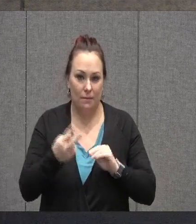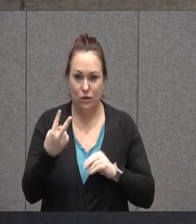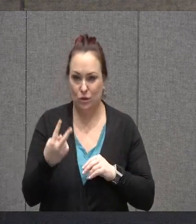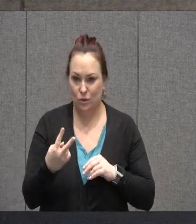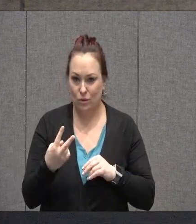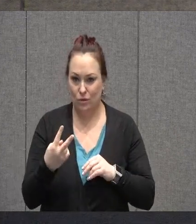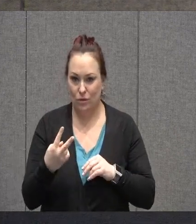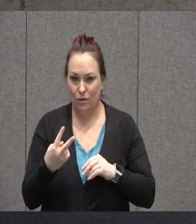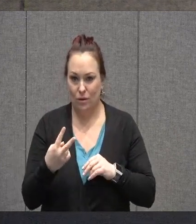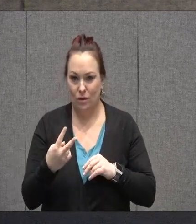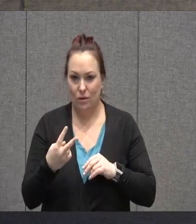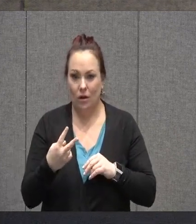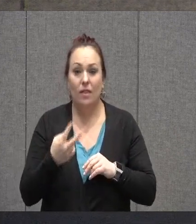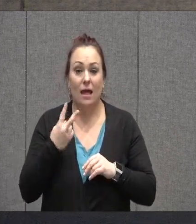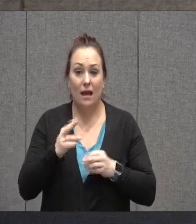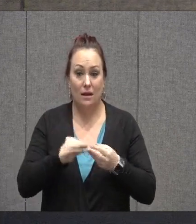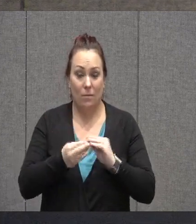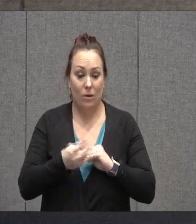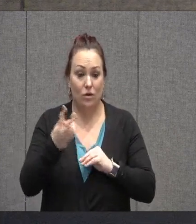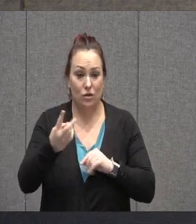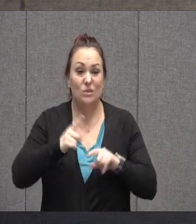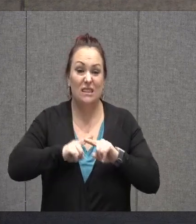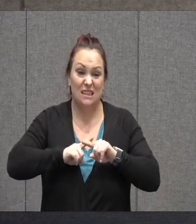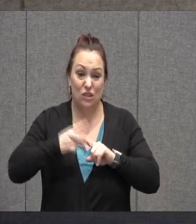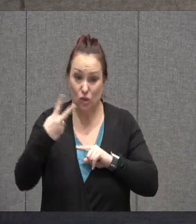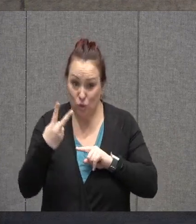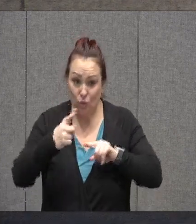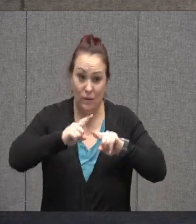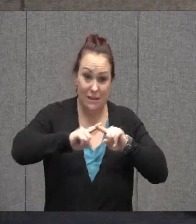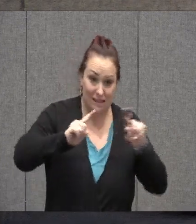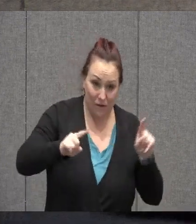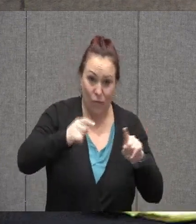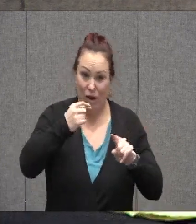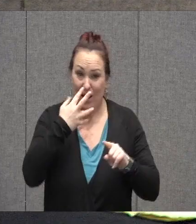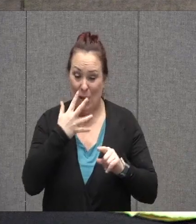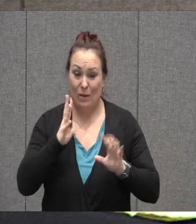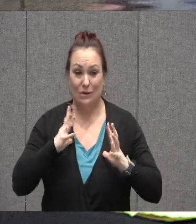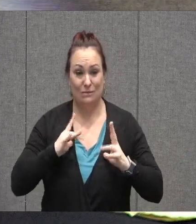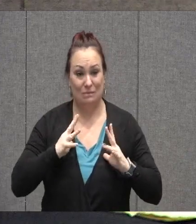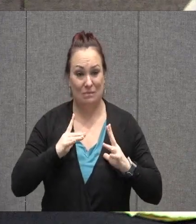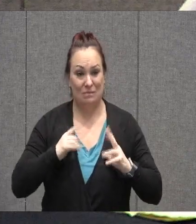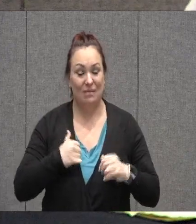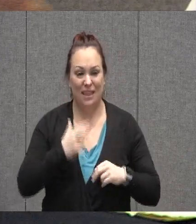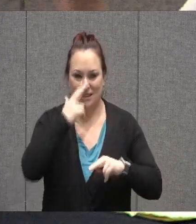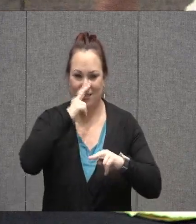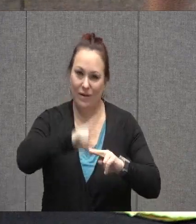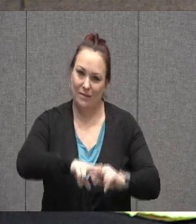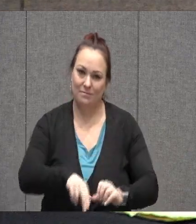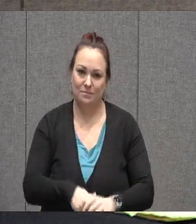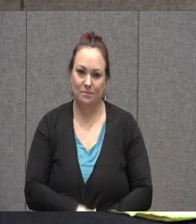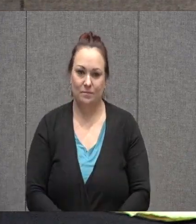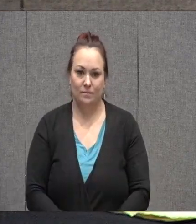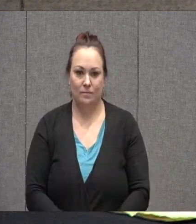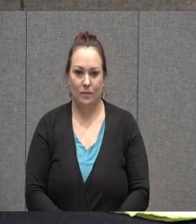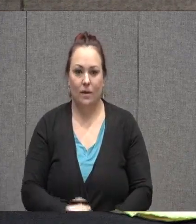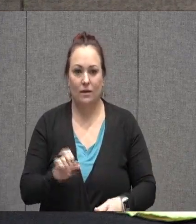It's in two different colors. Yeah! So, that's fun. Another one I wanted to show you